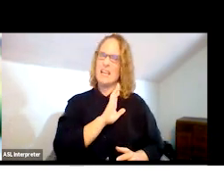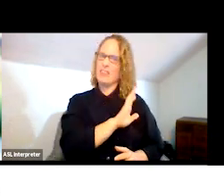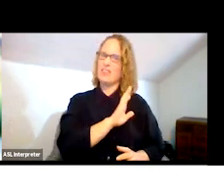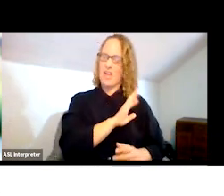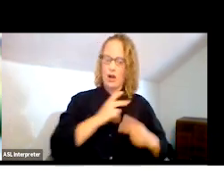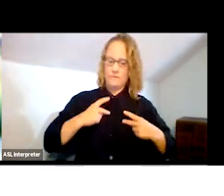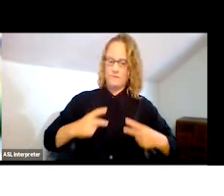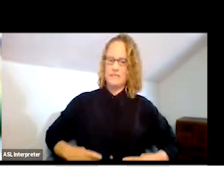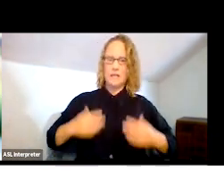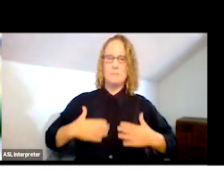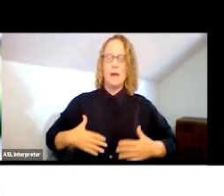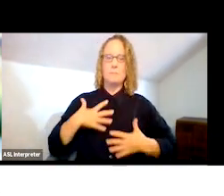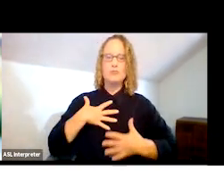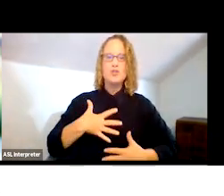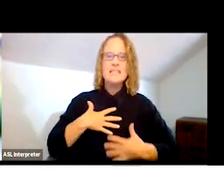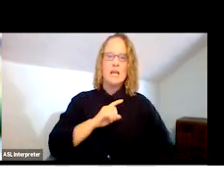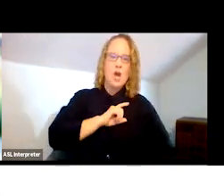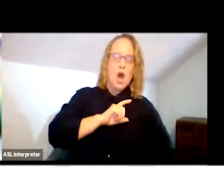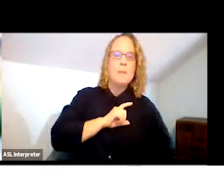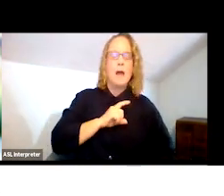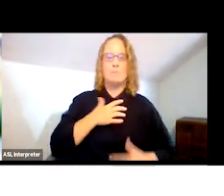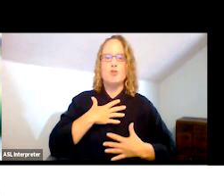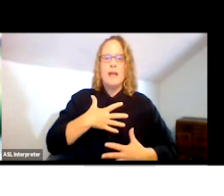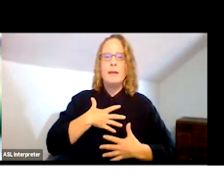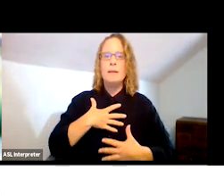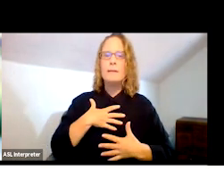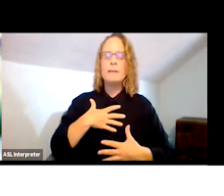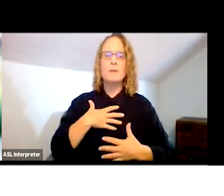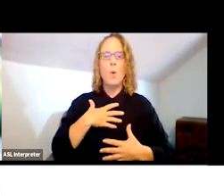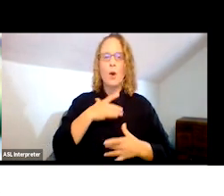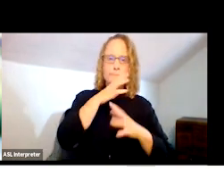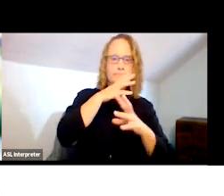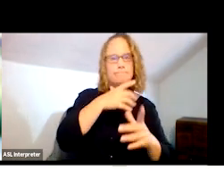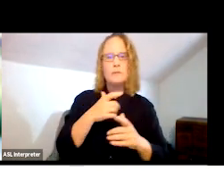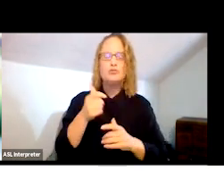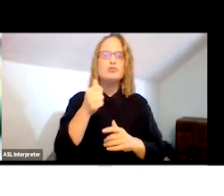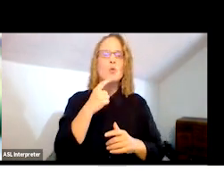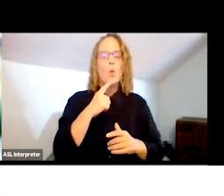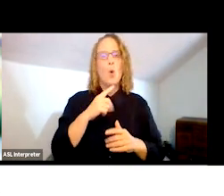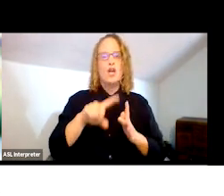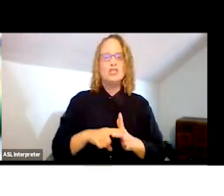when we are seeing somebody starting to escalate, because we're listening with our full body,